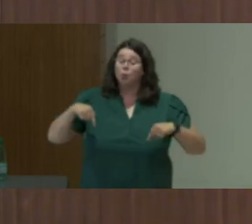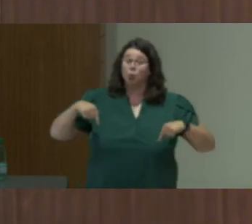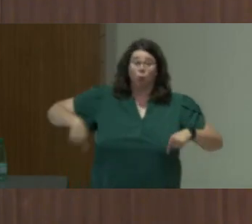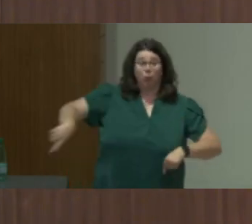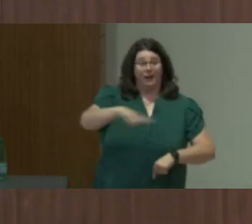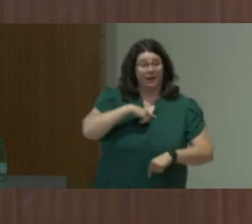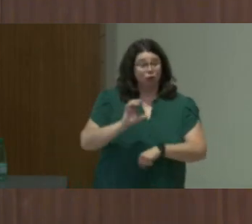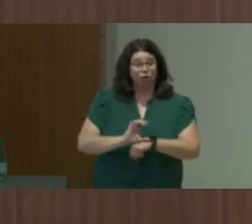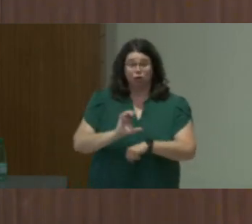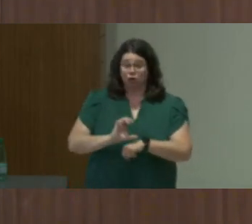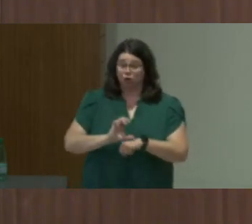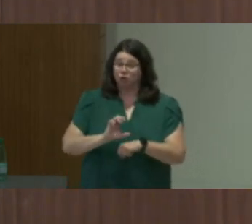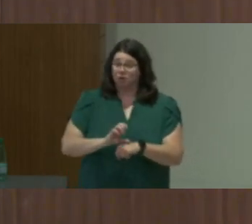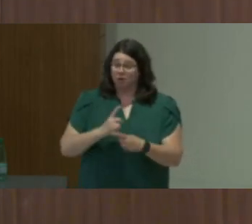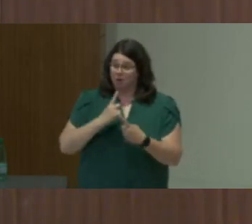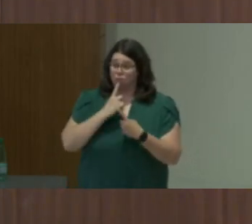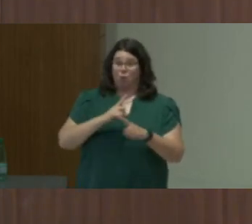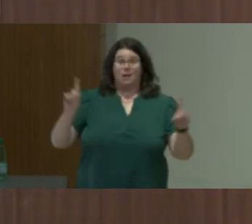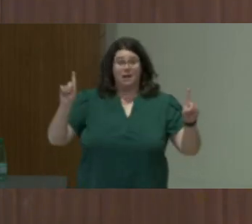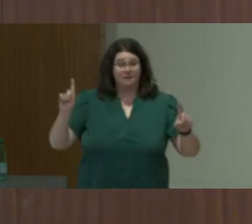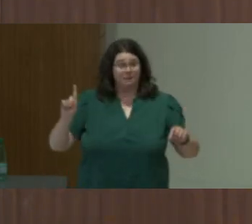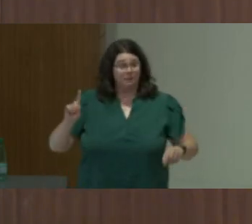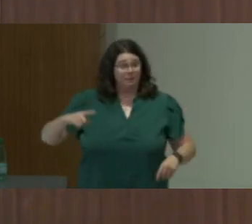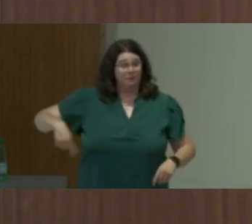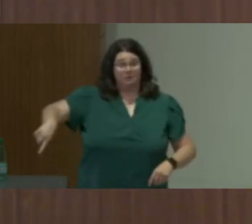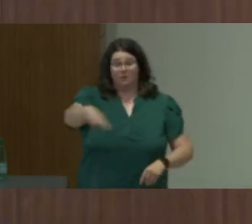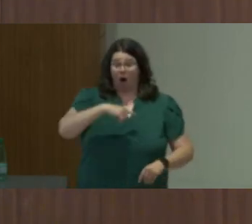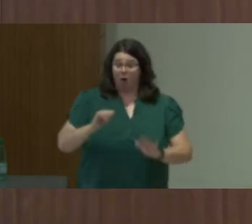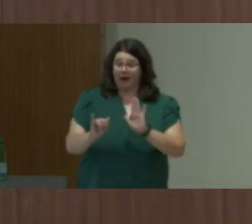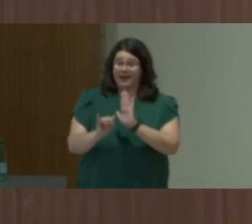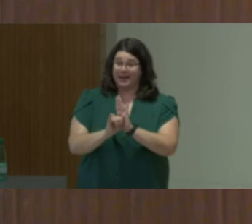proclaim that our very identity as community is sacramental,